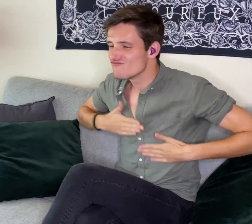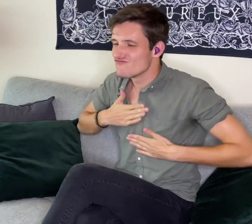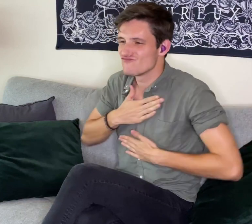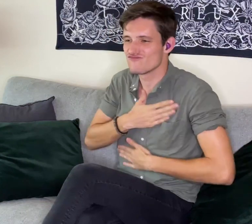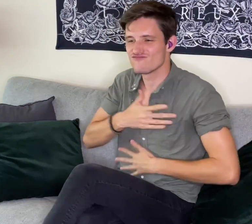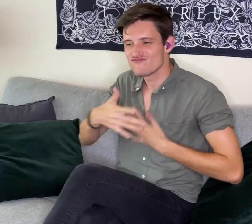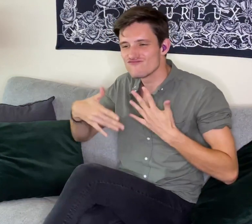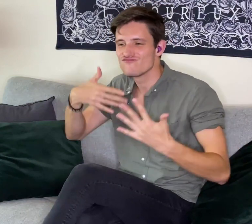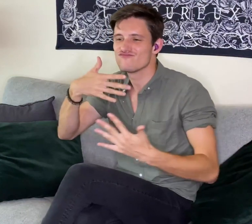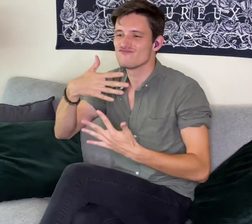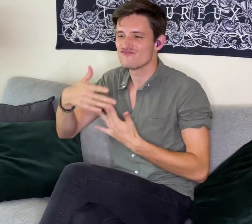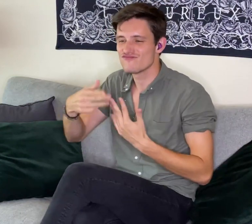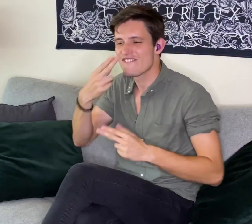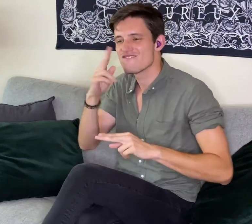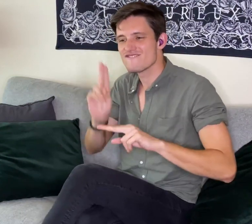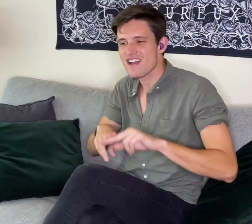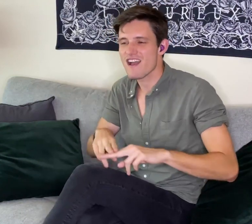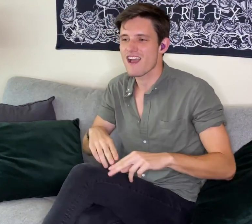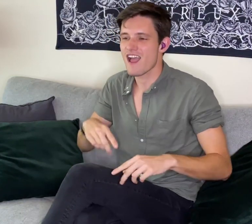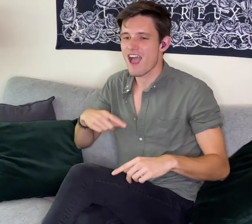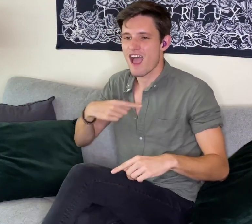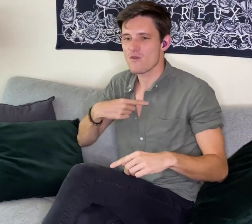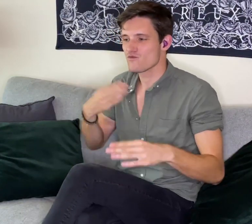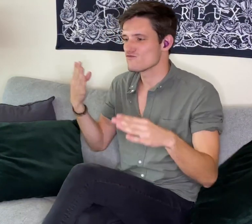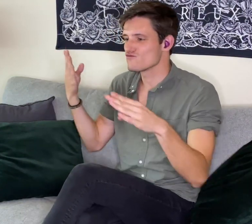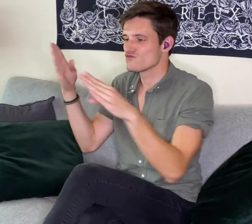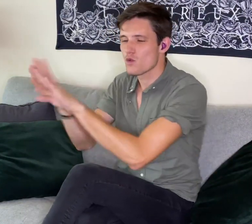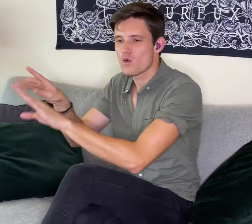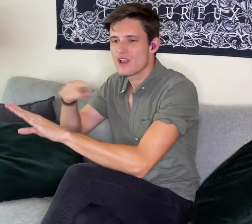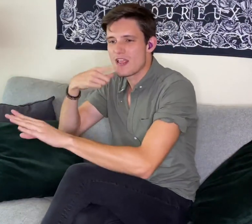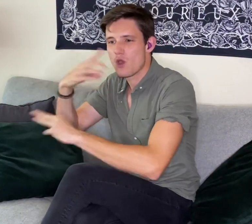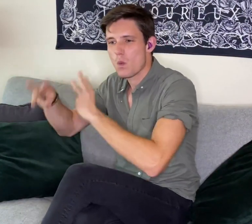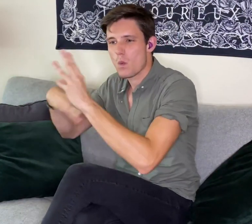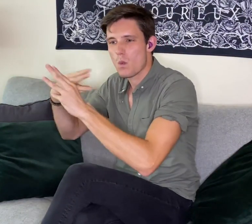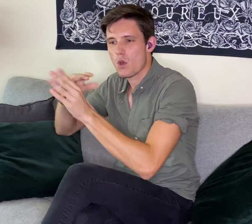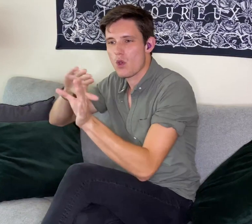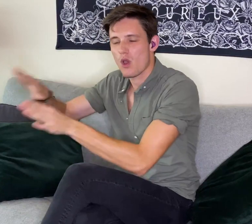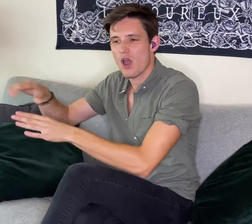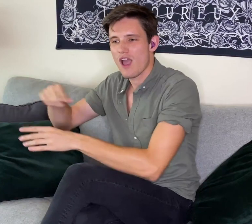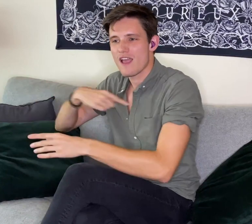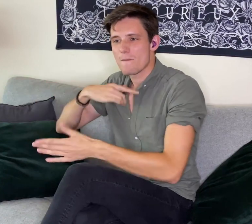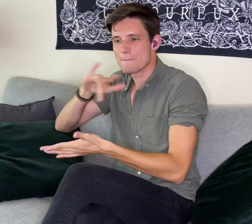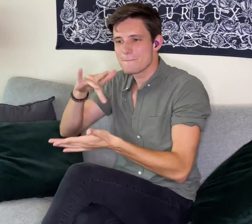There I was - having fun, closed off to the hearing world,